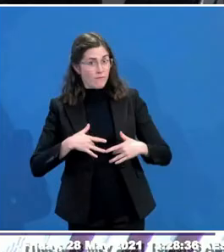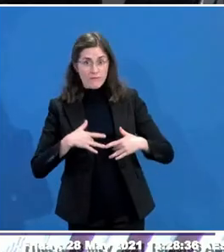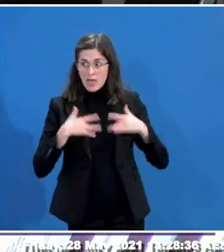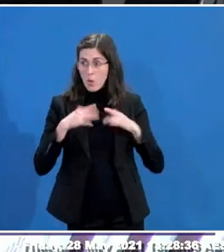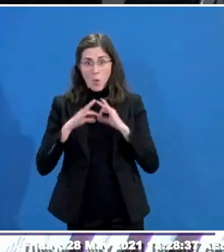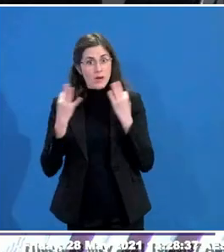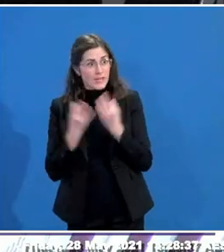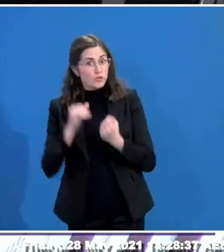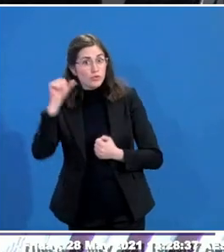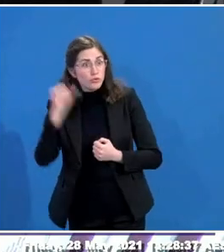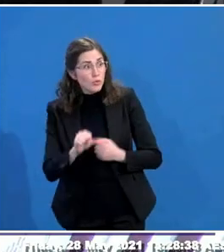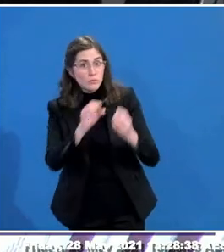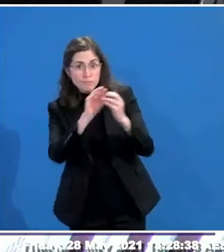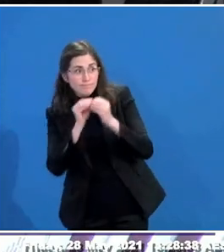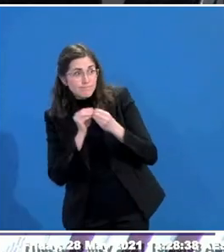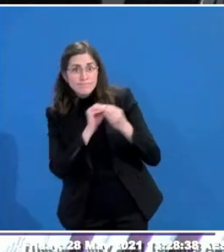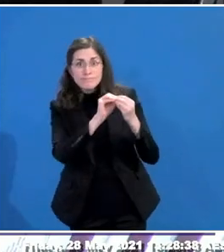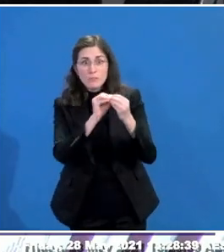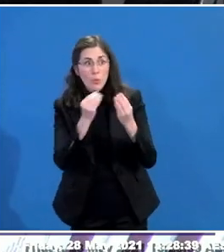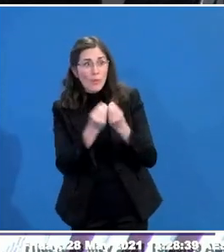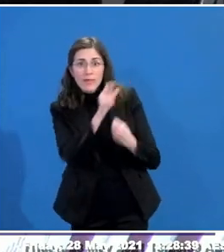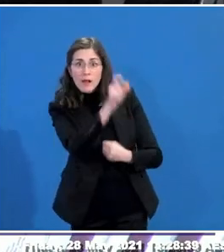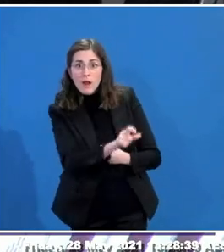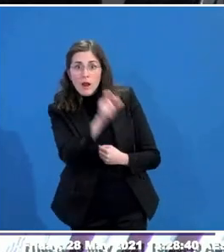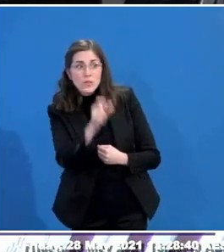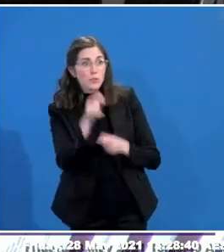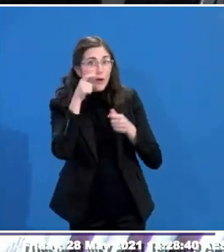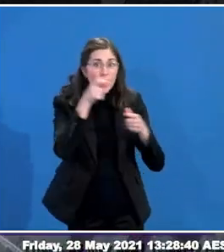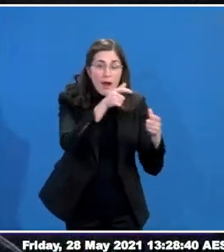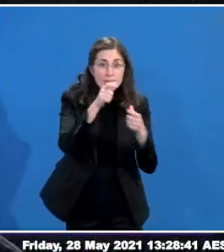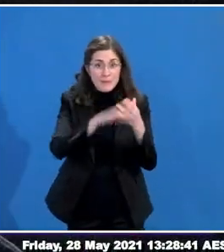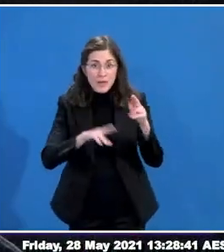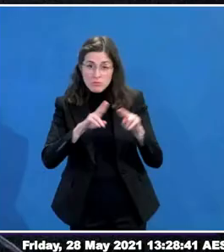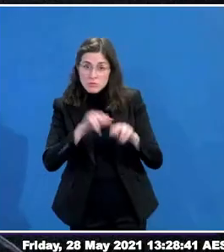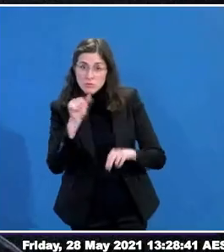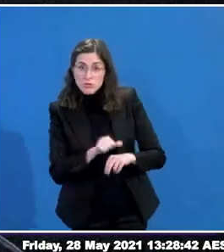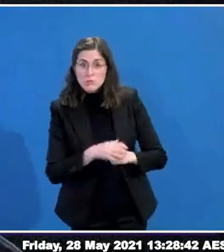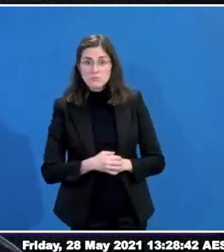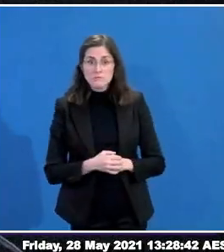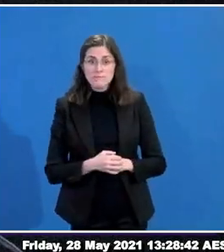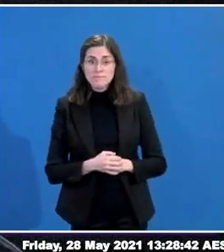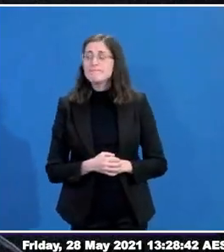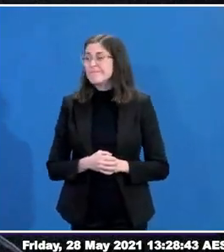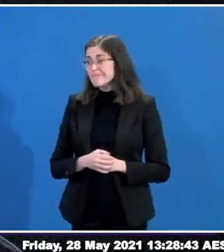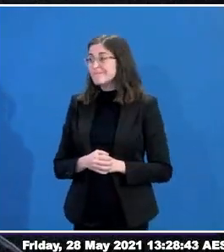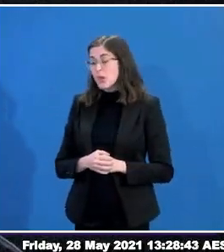actively negotiate with participants in relation to these agreements? MR McNAUGHTON: It is our expectations that a service agreement is a